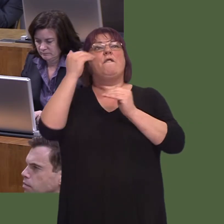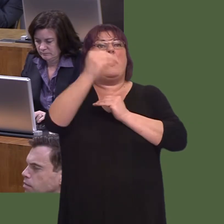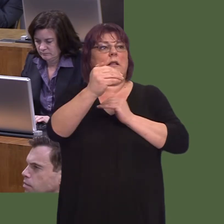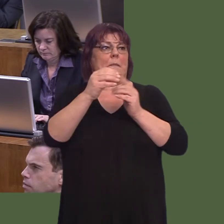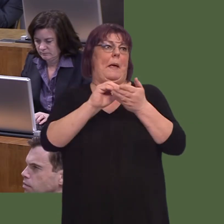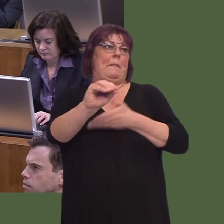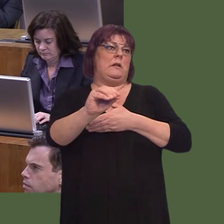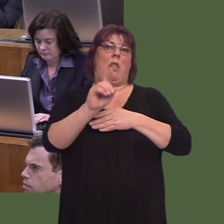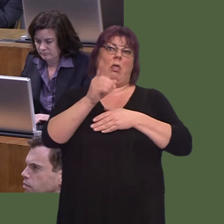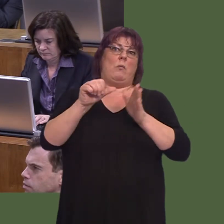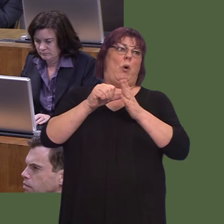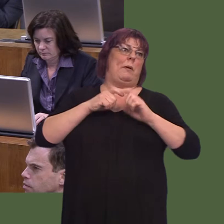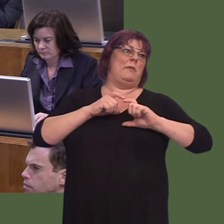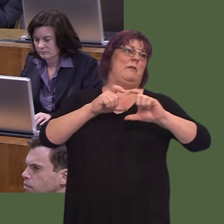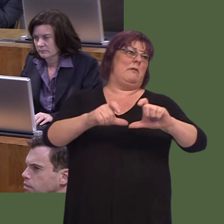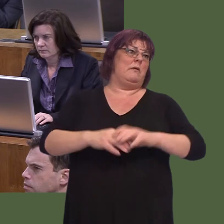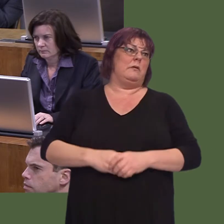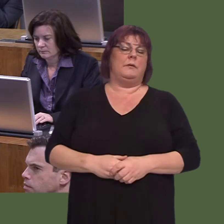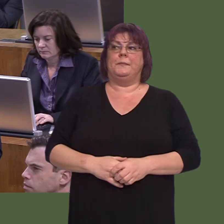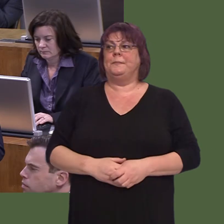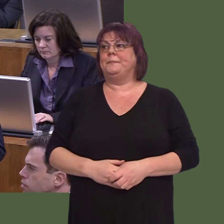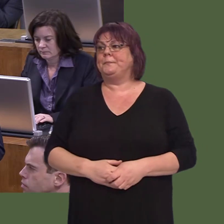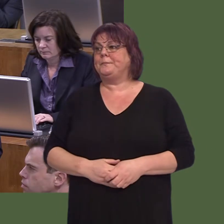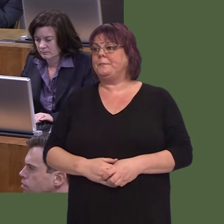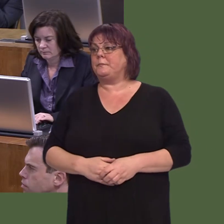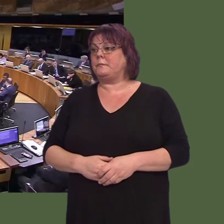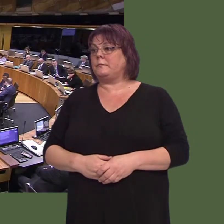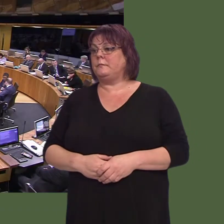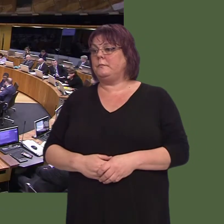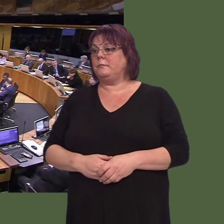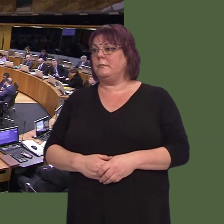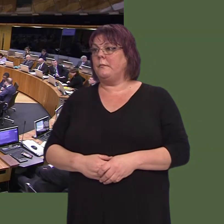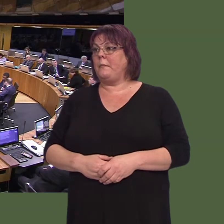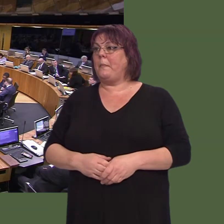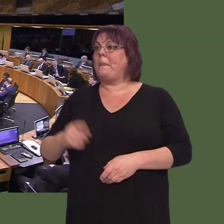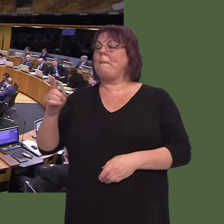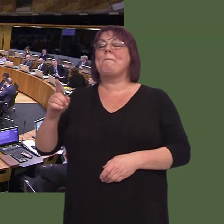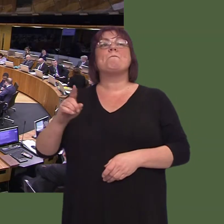So, those problems still remain. Bethan Jenkins AM: First Minister, the Scottish